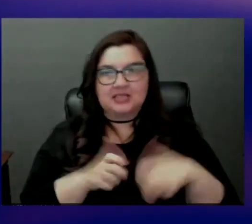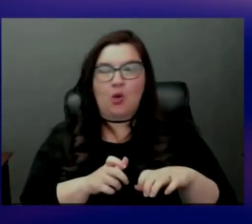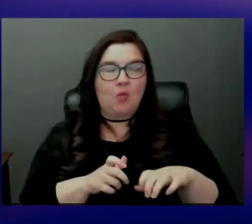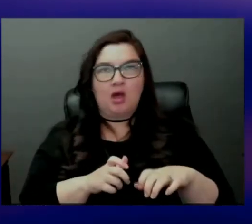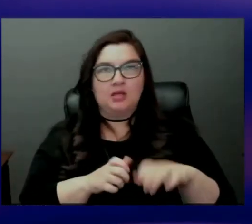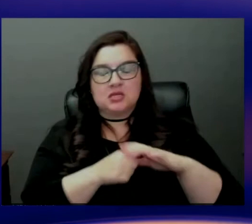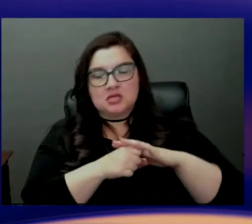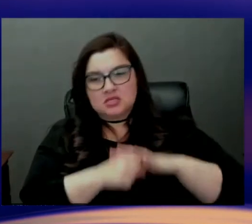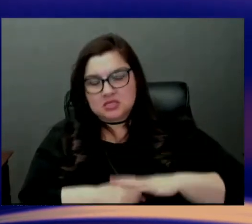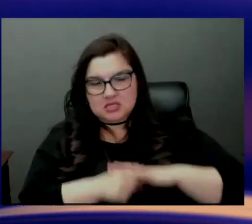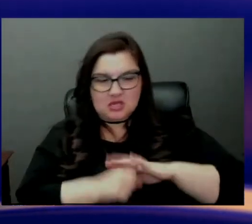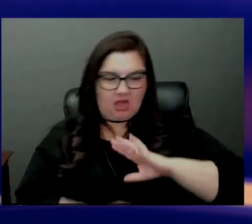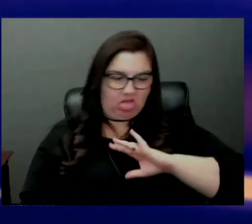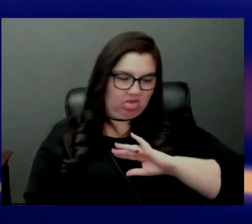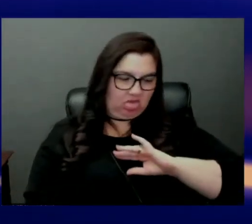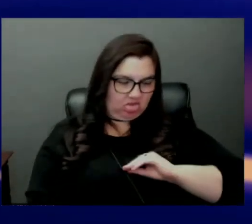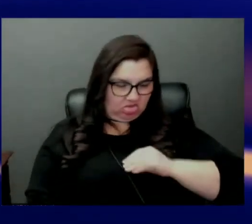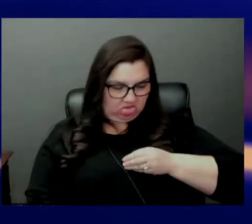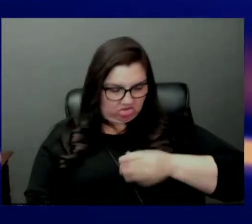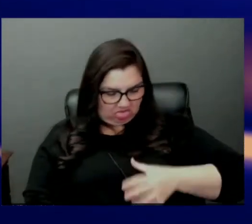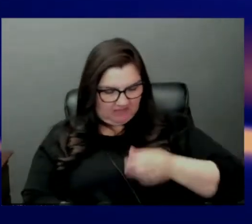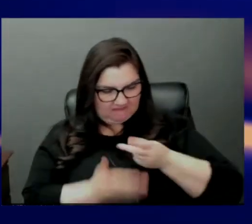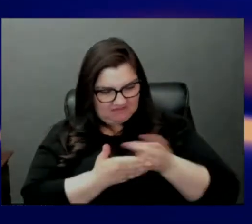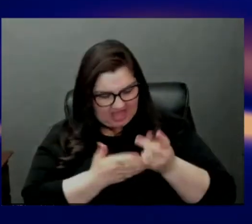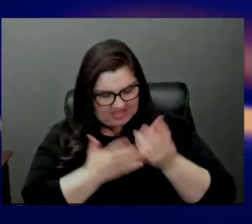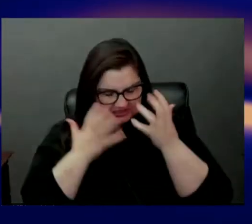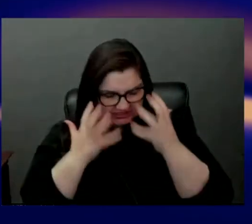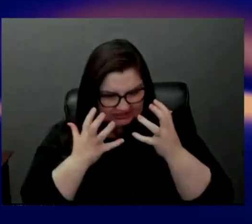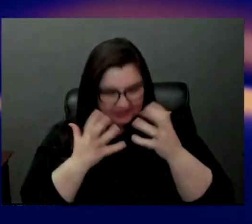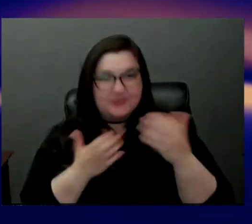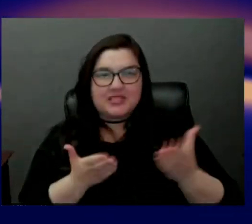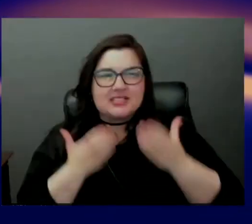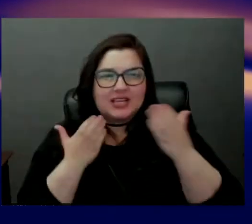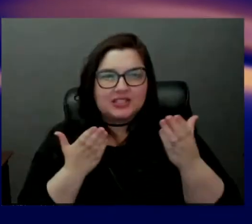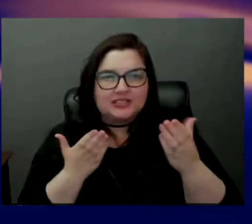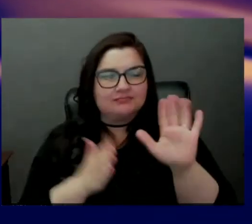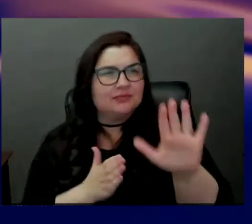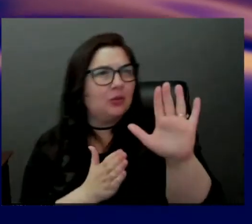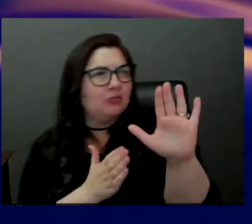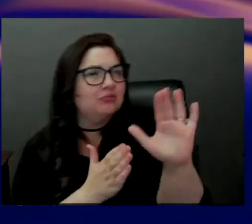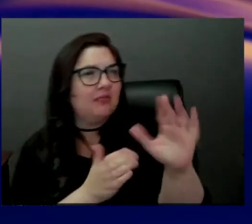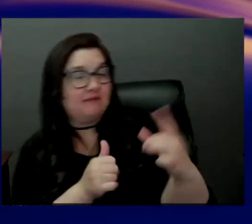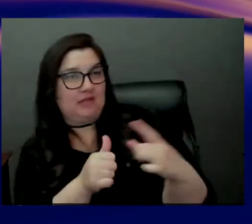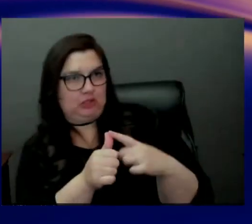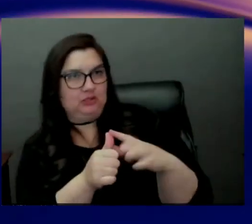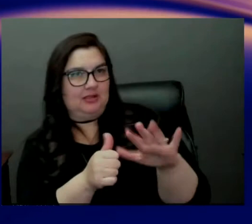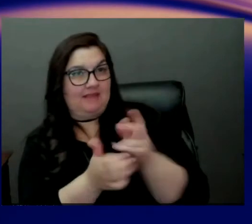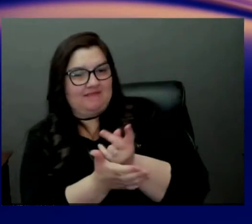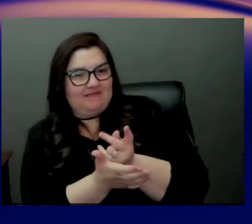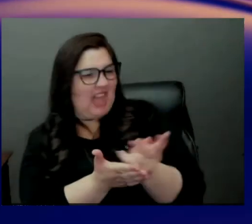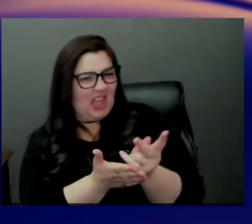Or what suggestions do you have? Well first of all, there is no failure. I mean, every time you take the assessment